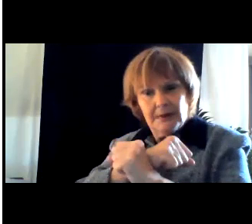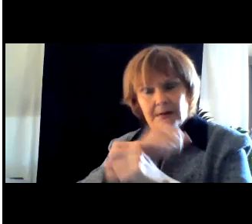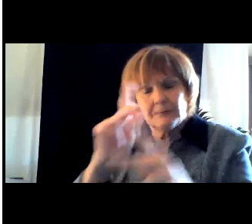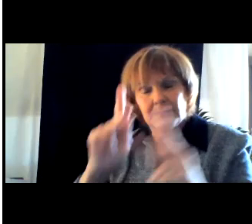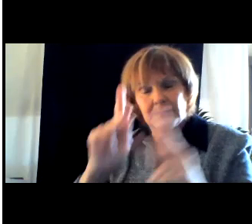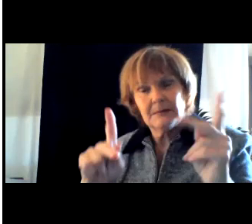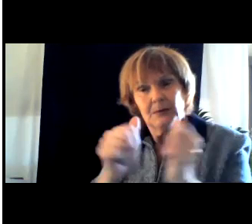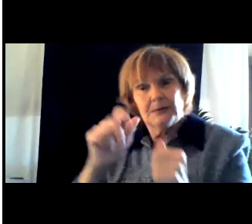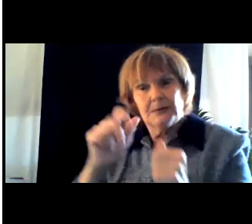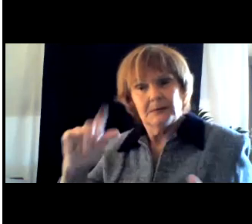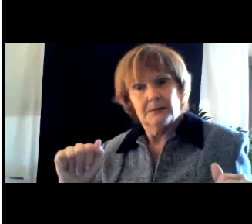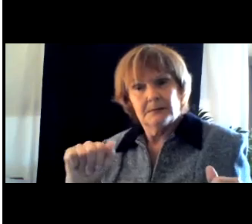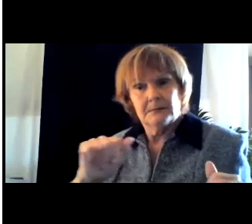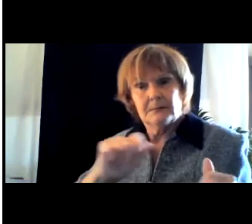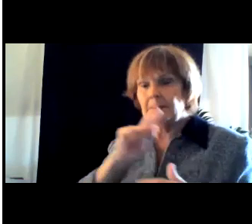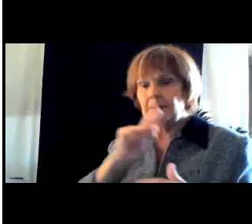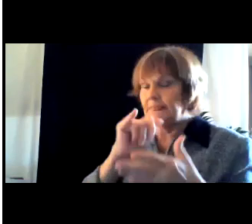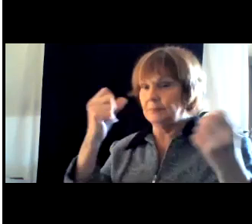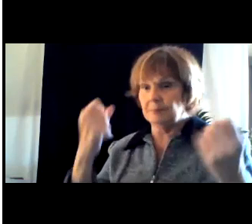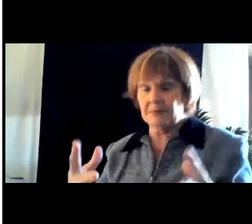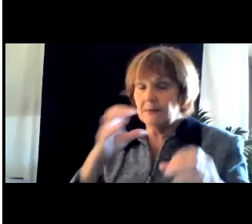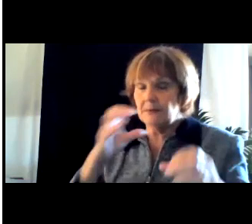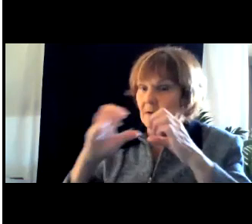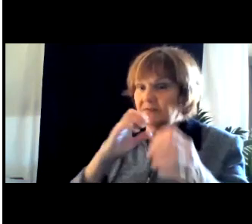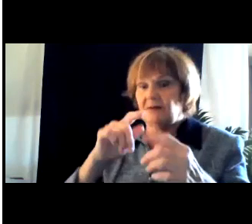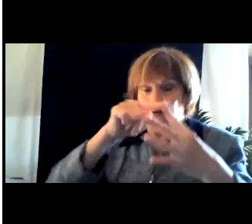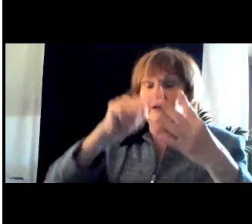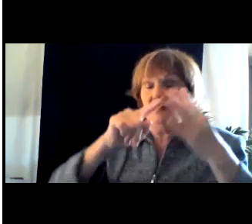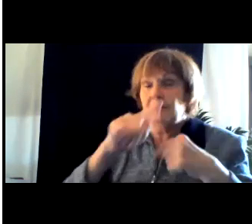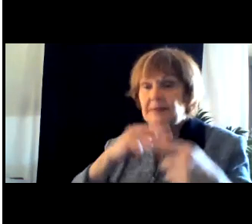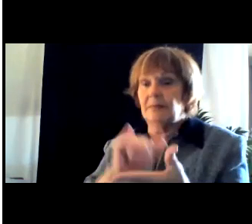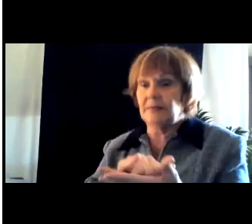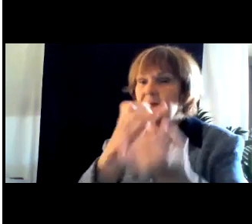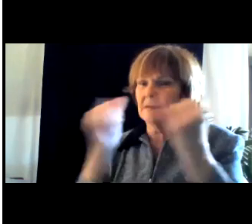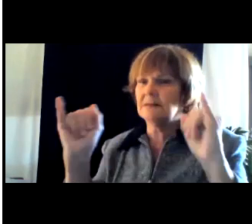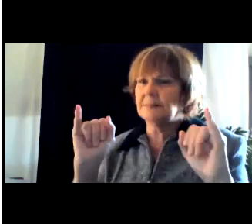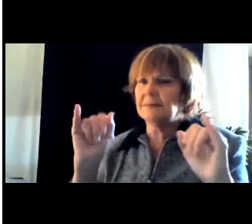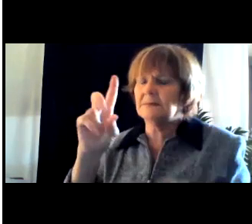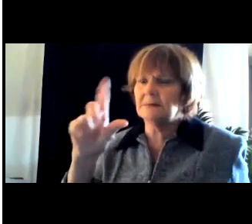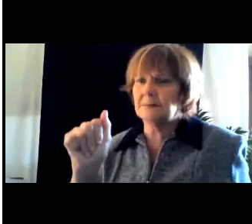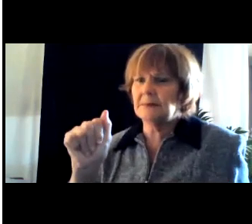of a lot of those conversations, as well as other independent disability organizations and stills, so on and so forth.